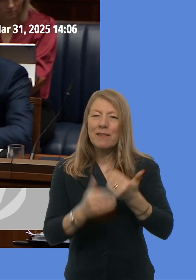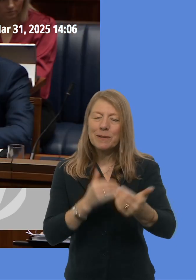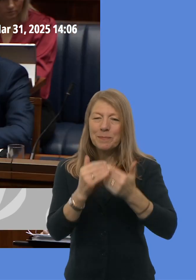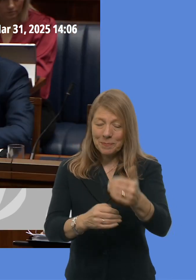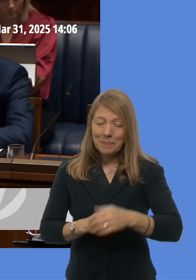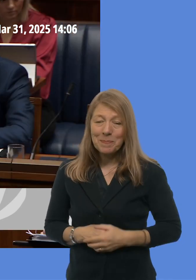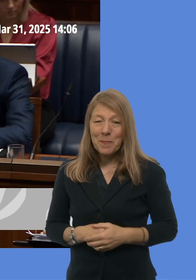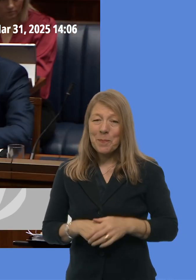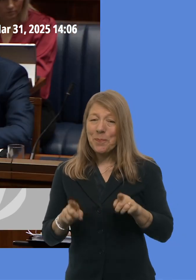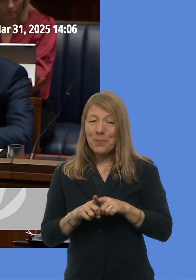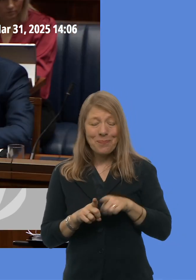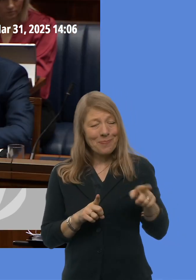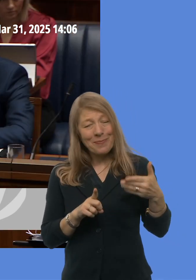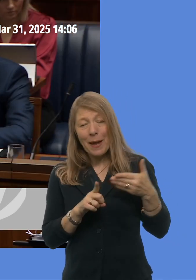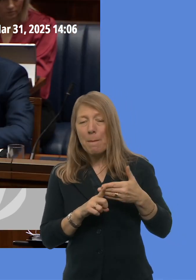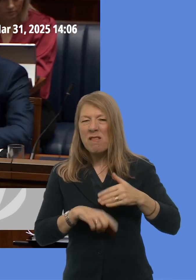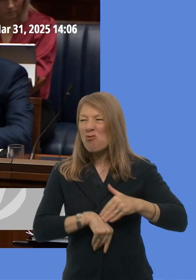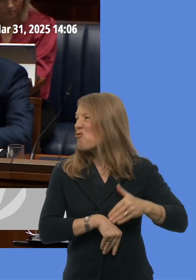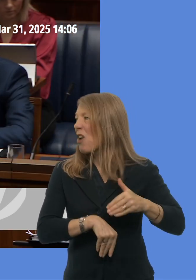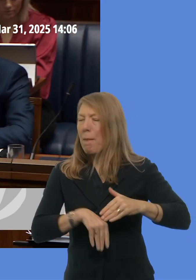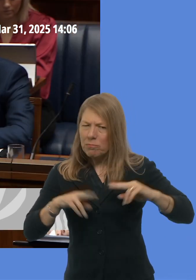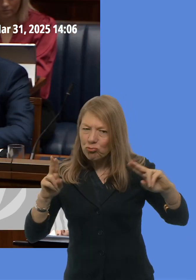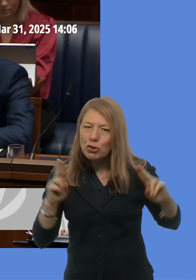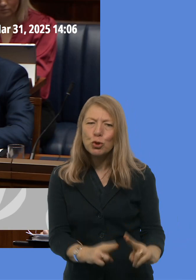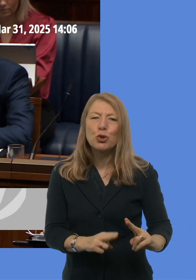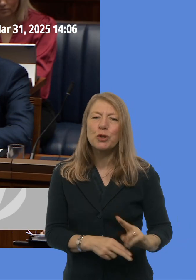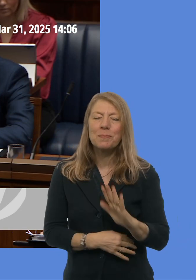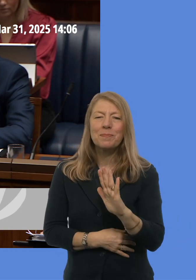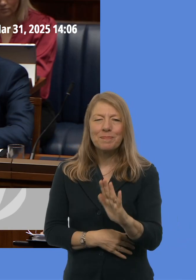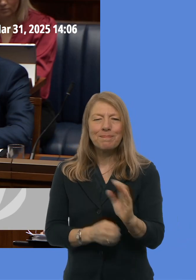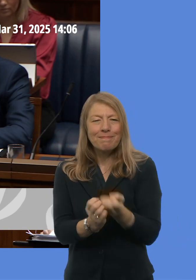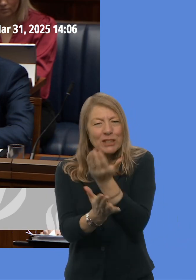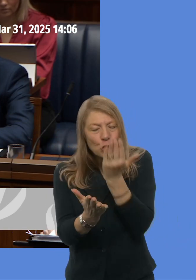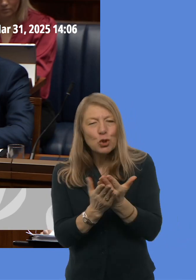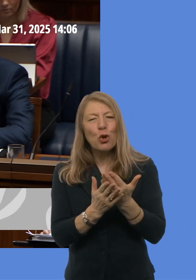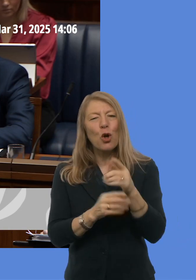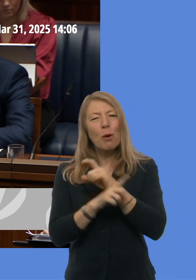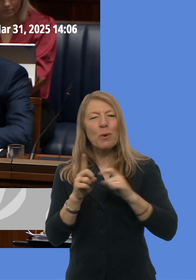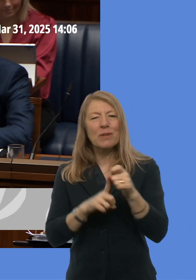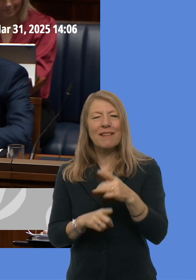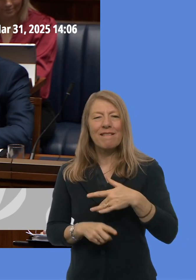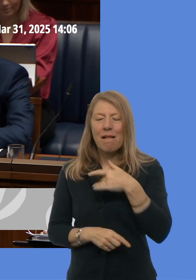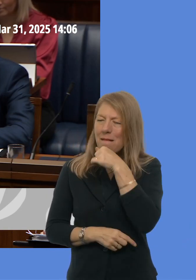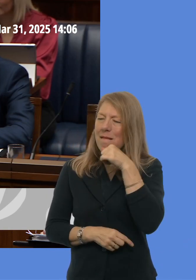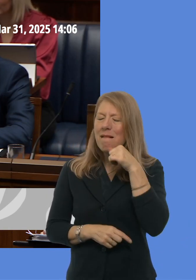down criminality and ensuring that communities have the social capital that enables every community, no matter